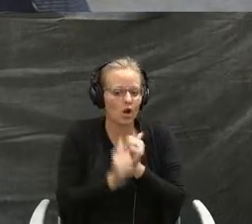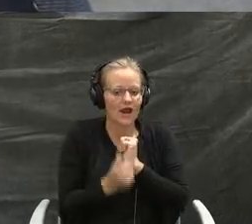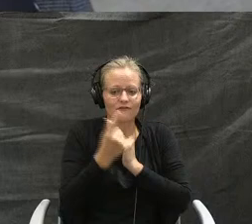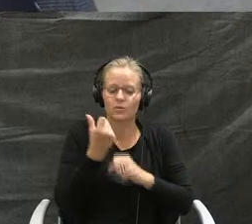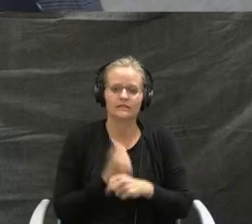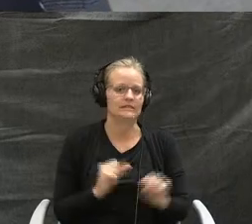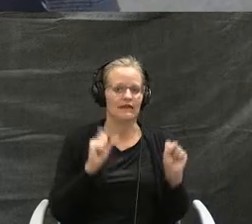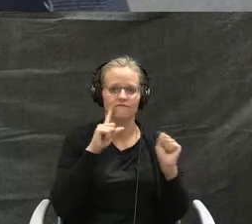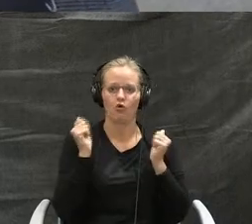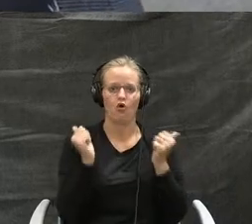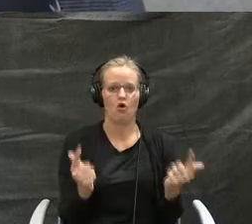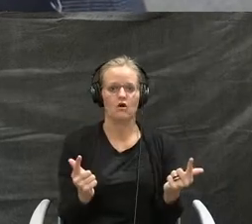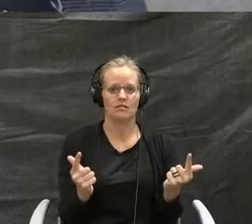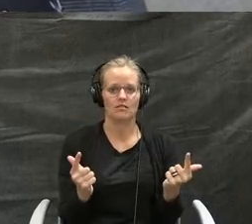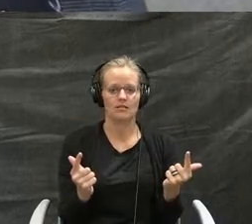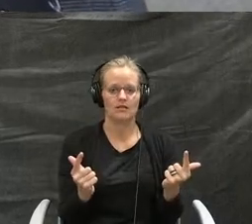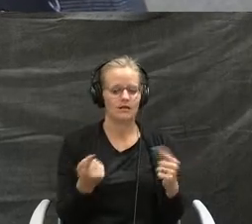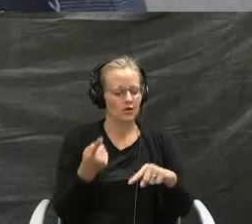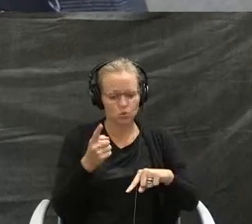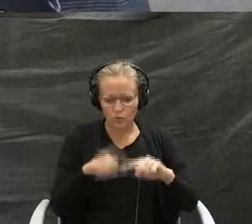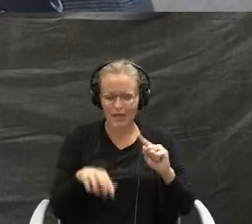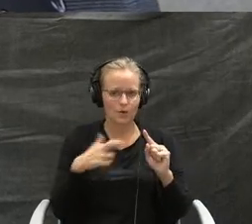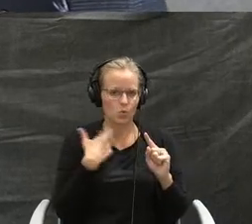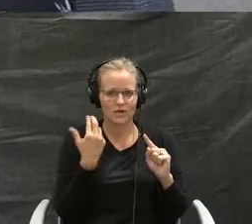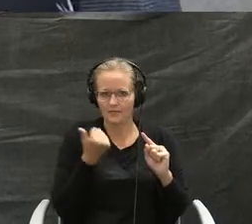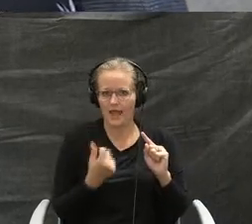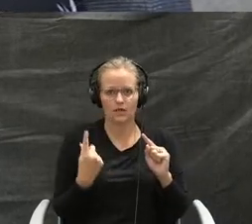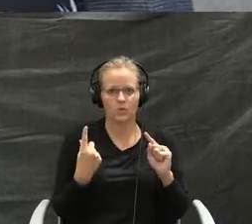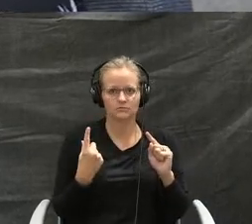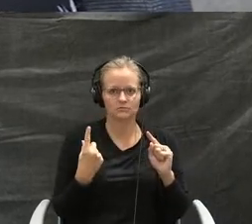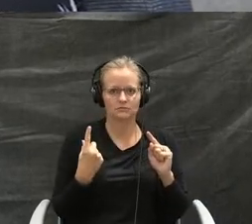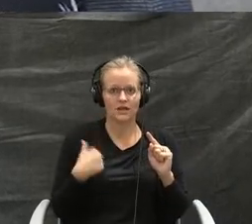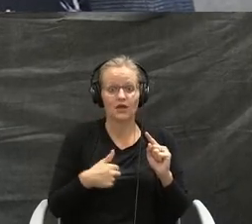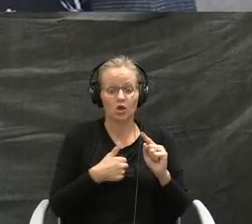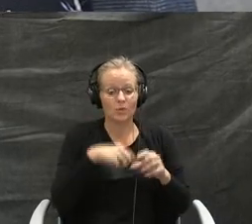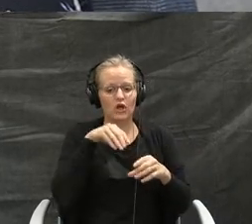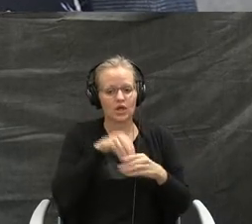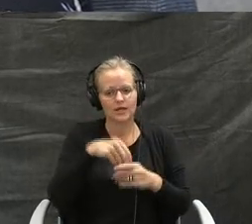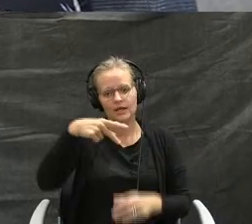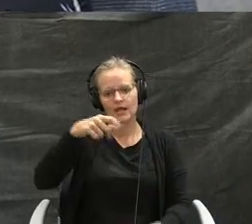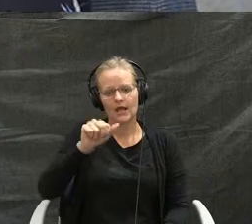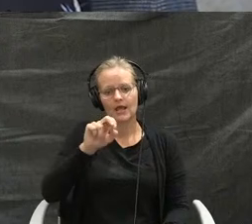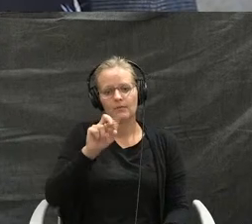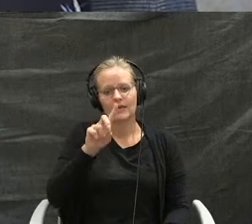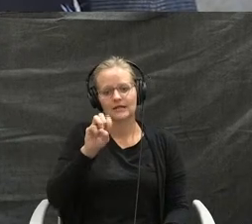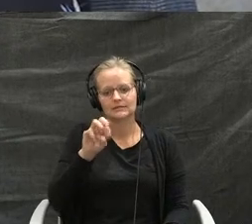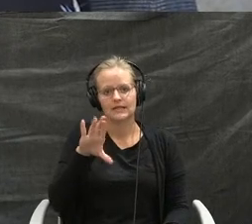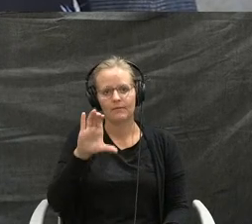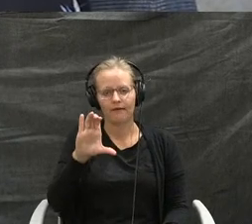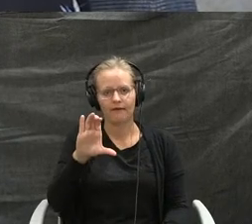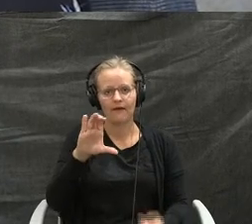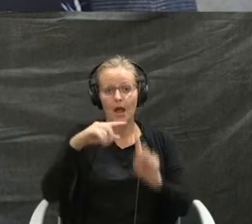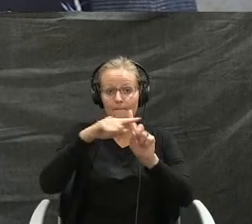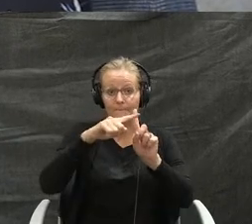must not put anyone at risk. It's a pandemic. In cases are rising. Once the number start going down significantly, then